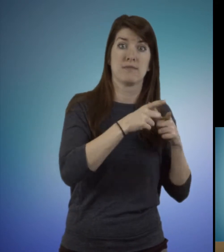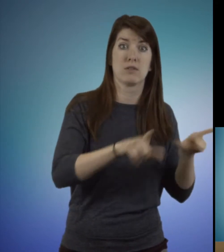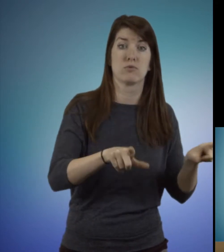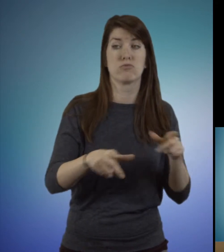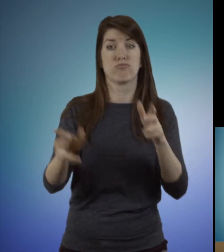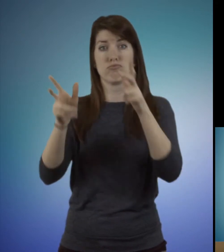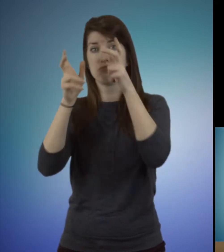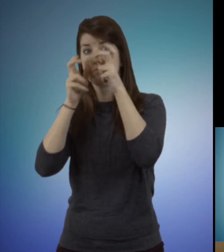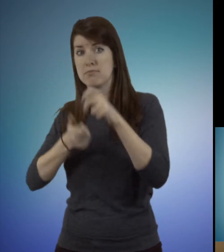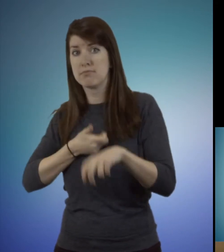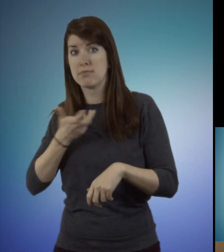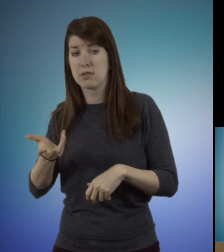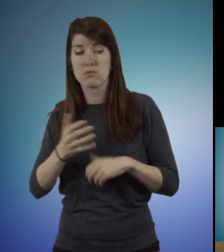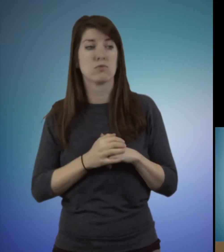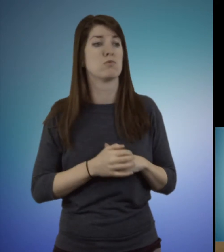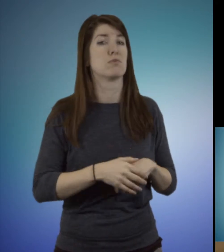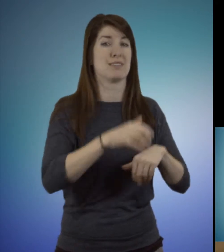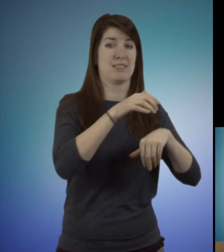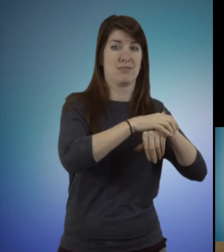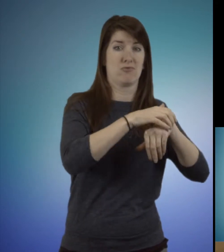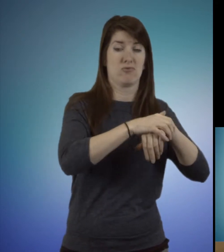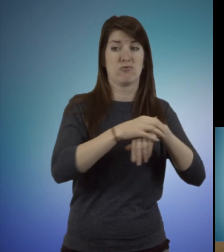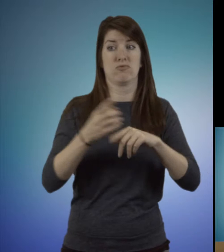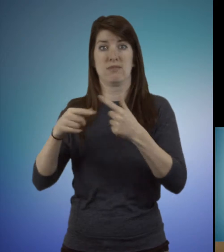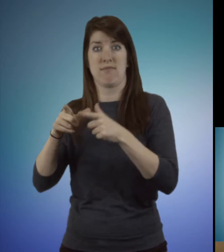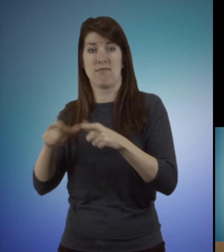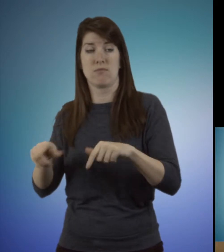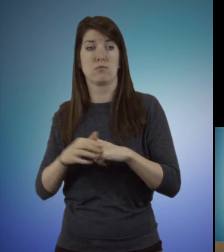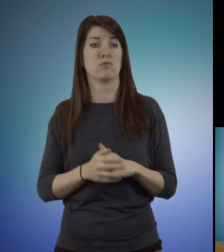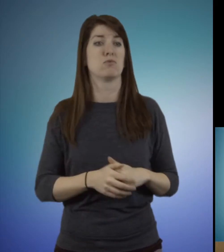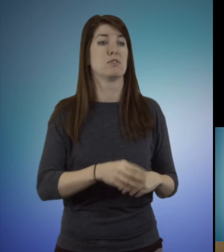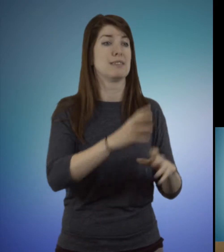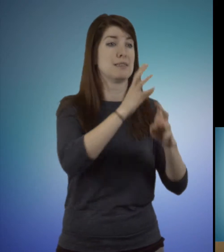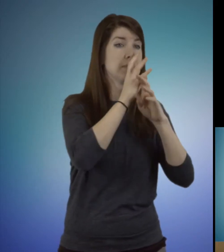English versus sign language, speaking and listening versus sign language.